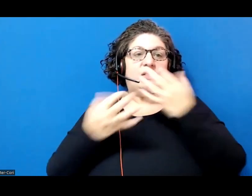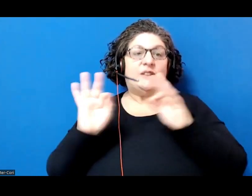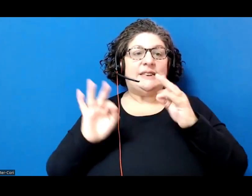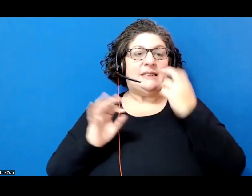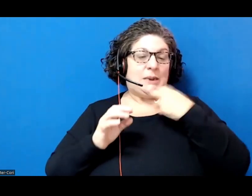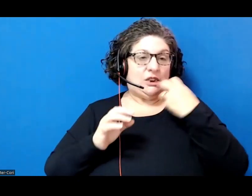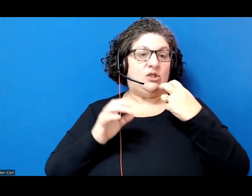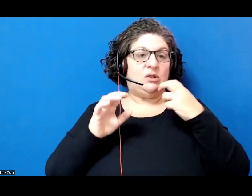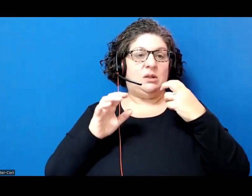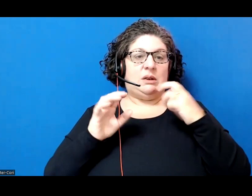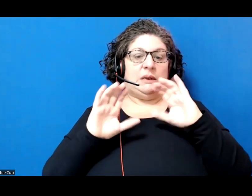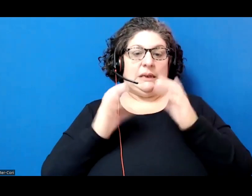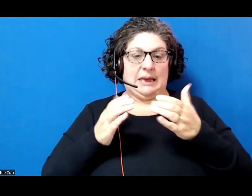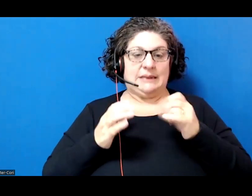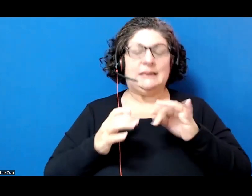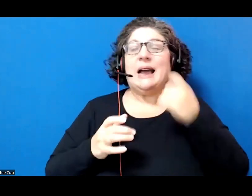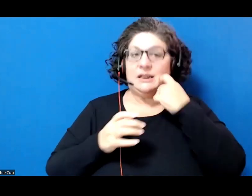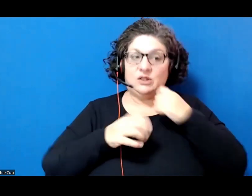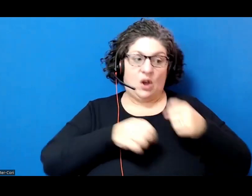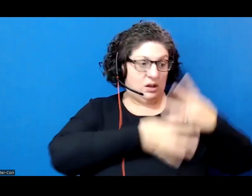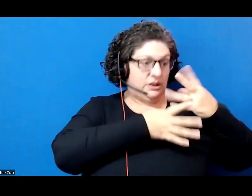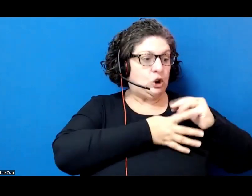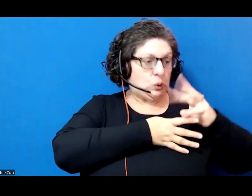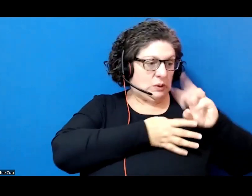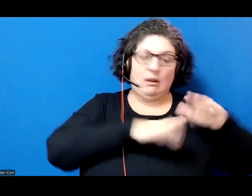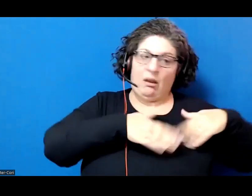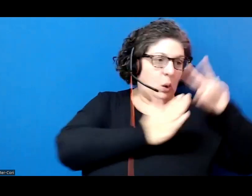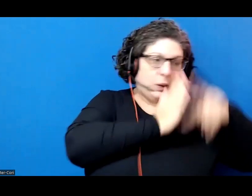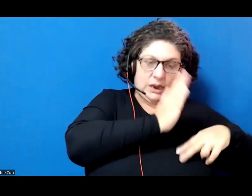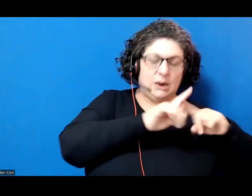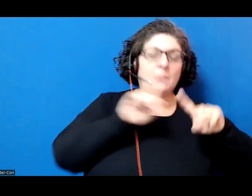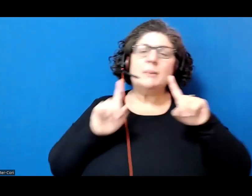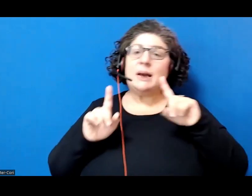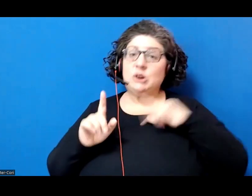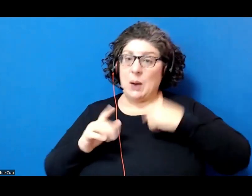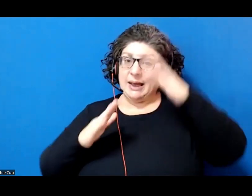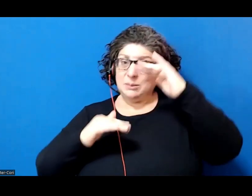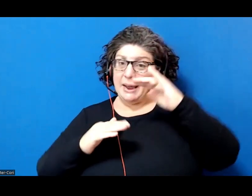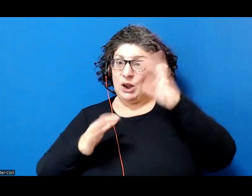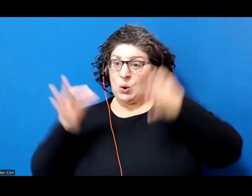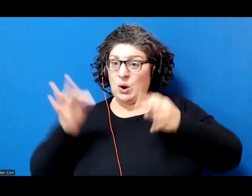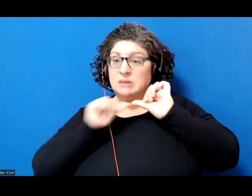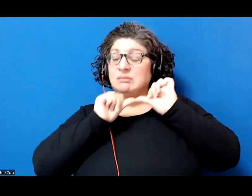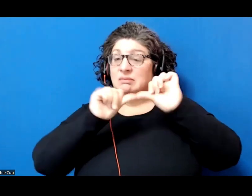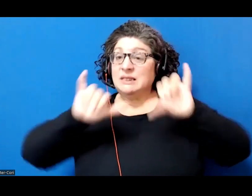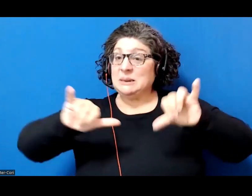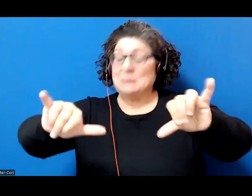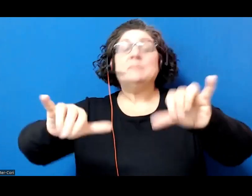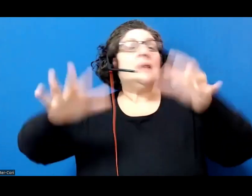I caught it on my news feed. But do I expect the Court to be consistent here? Absolutely not.